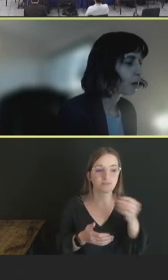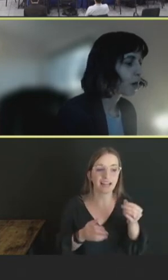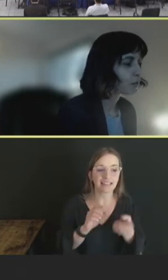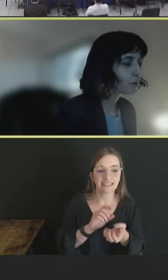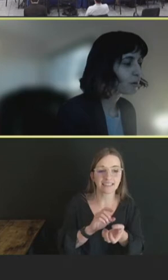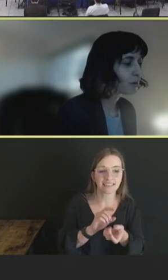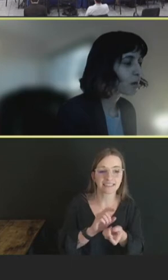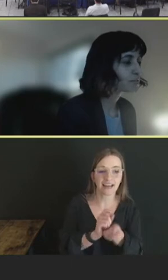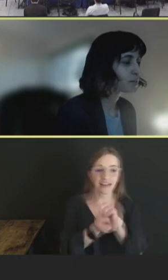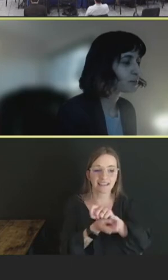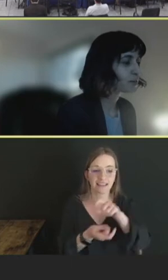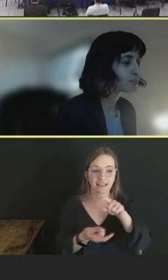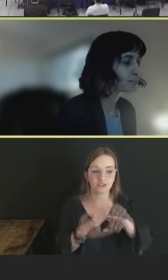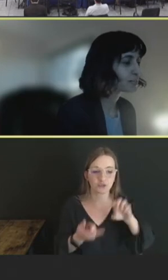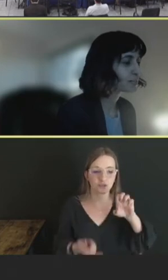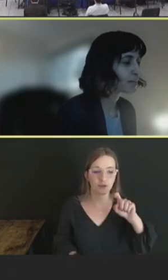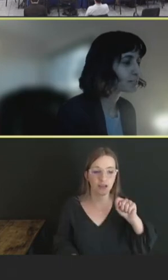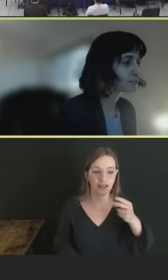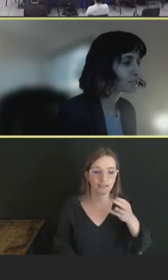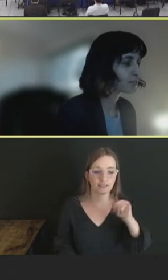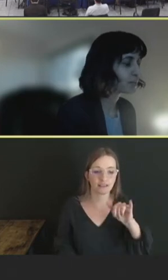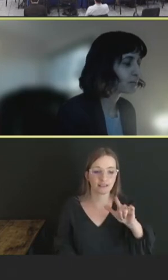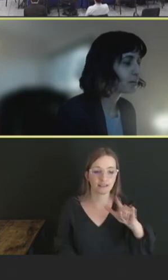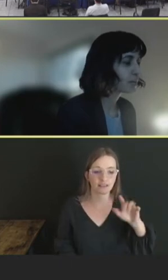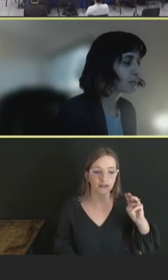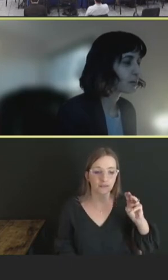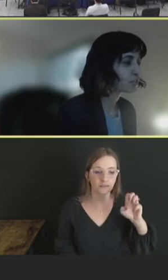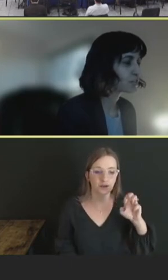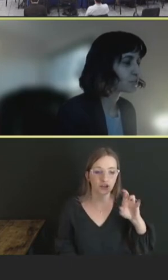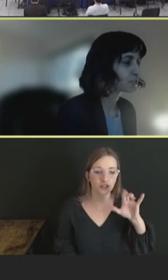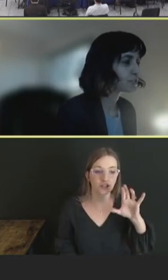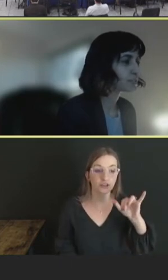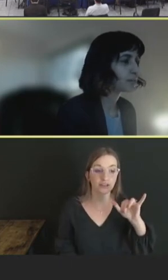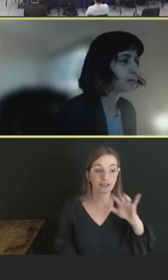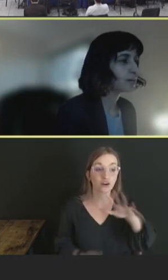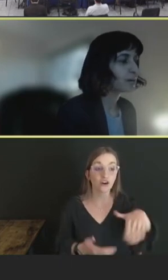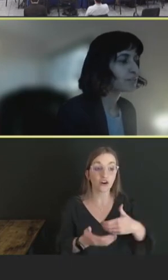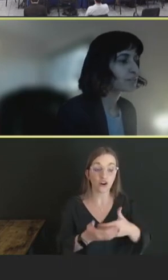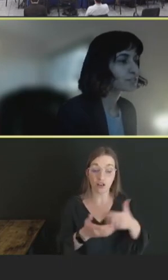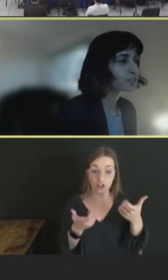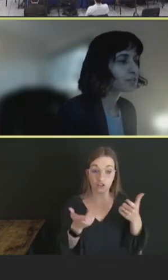All mercury compounds are neurotoxic at sufficiently large doses. And the concern